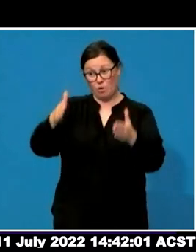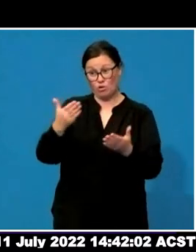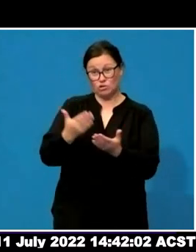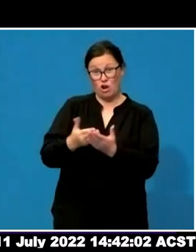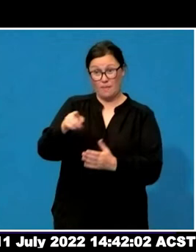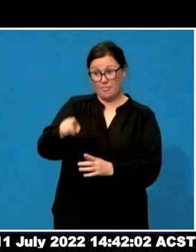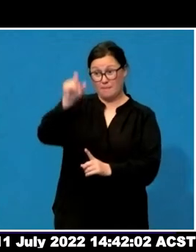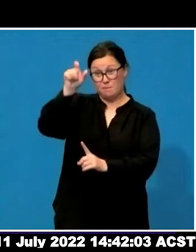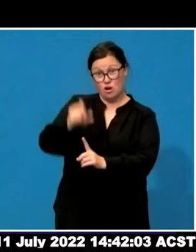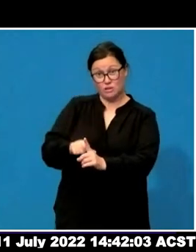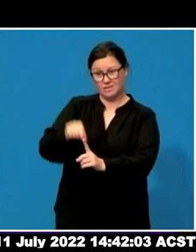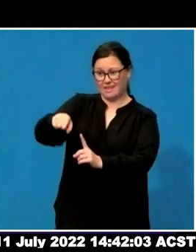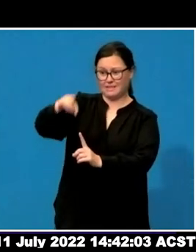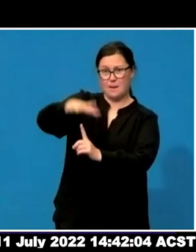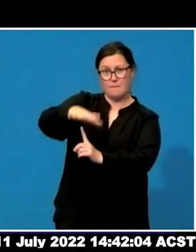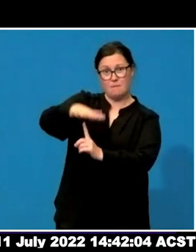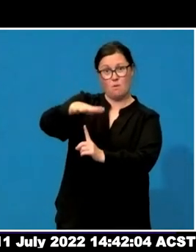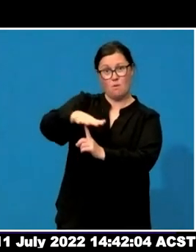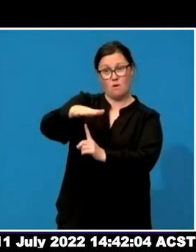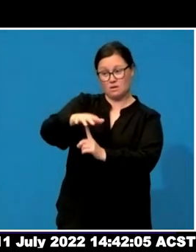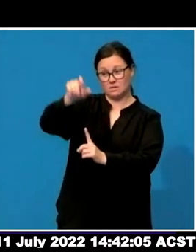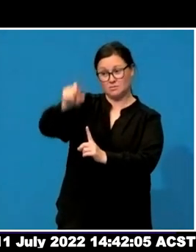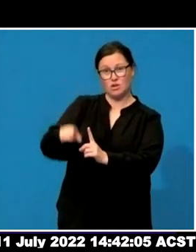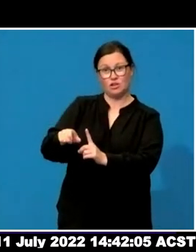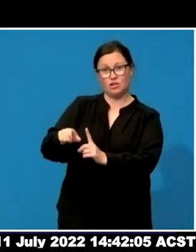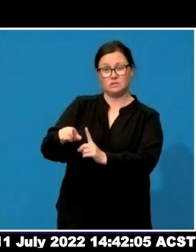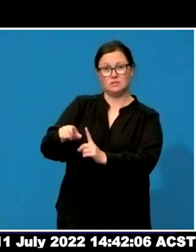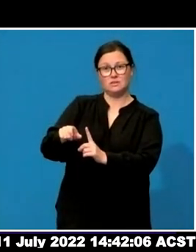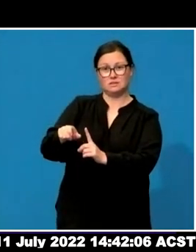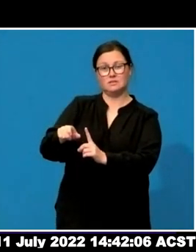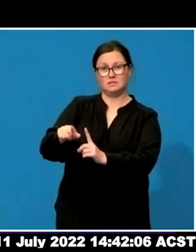very centre of what is going on and how services are being delivered.